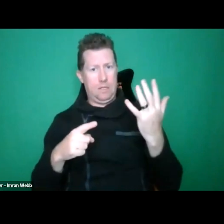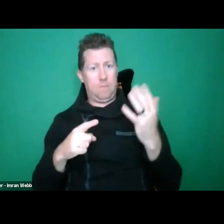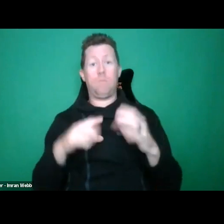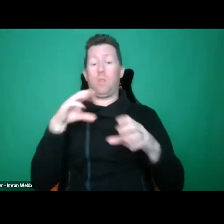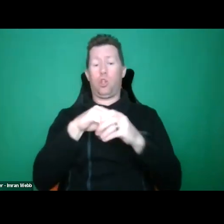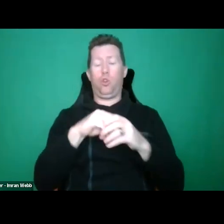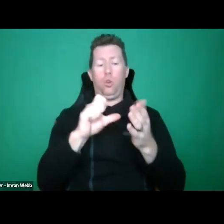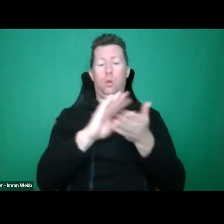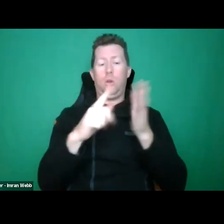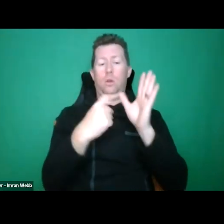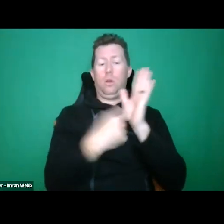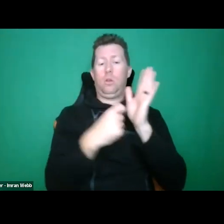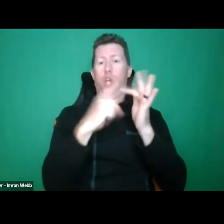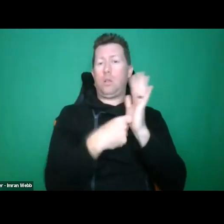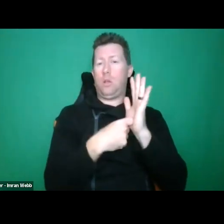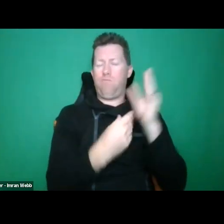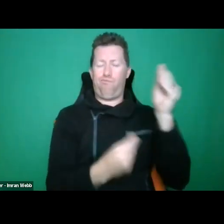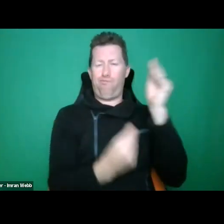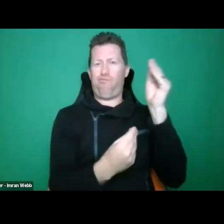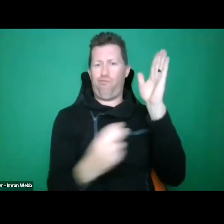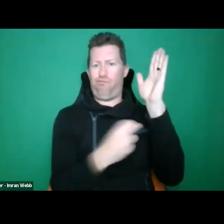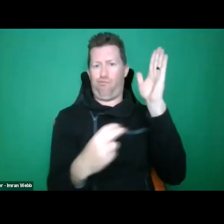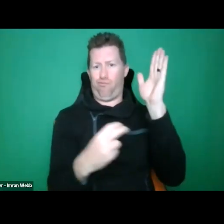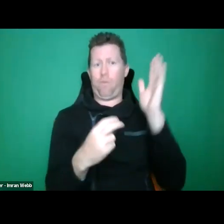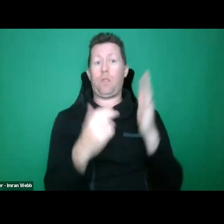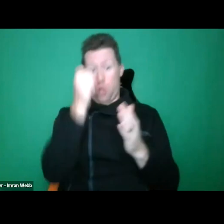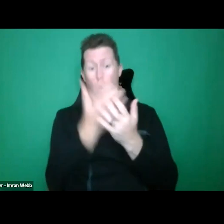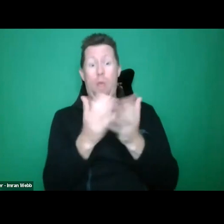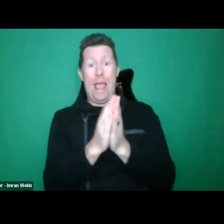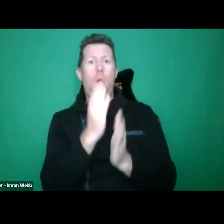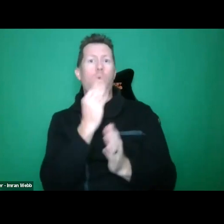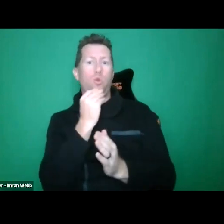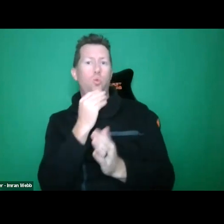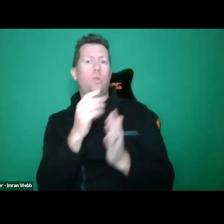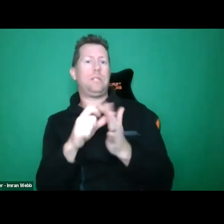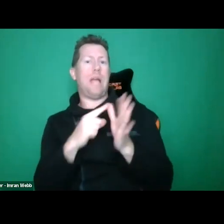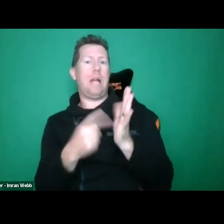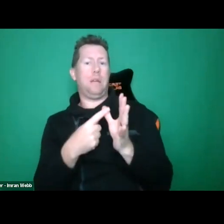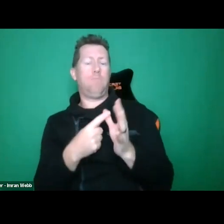which will make sure the disability community knows how that data is being used and comfortable with how it is being used.